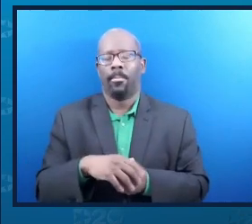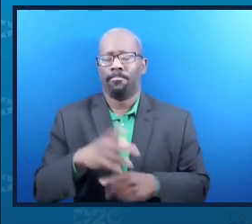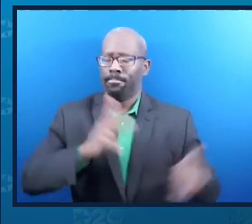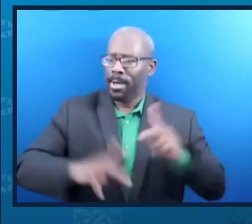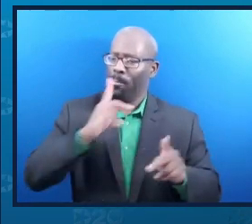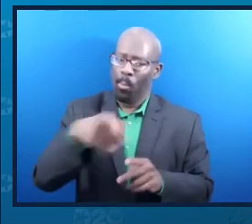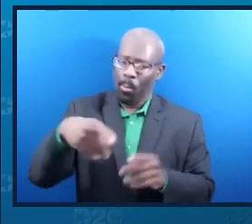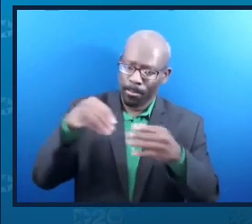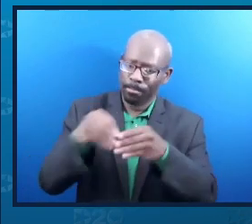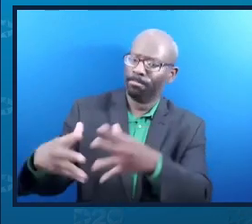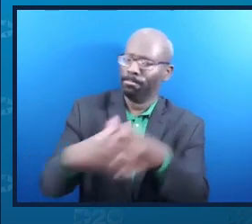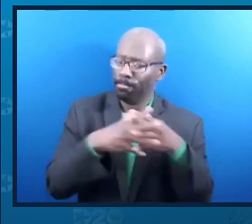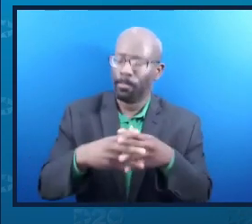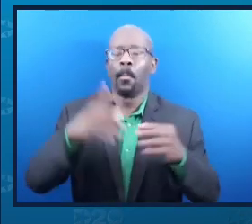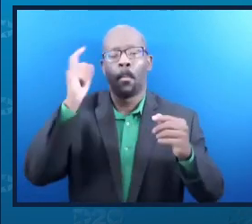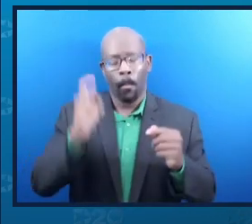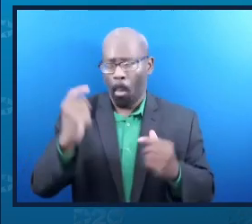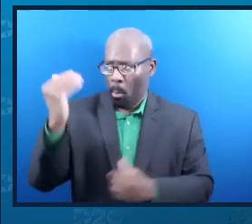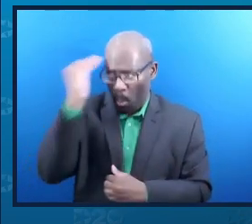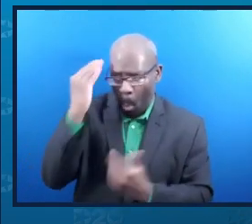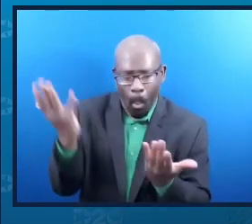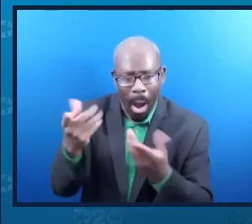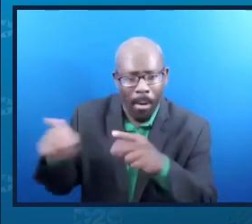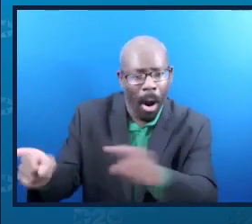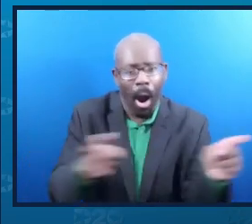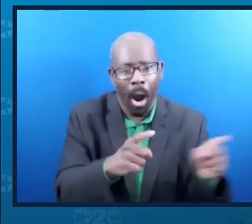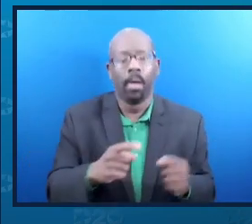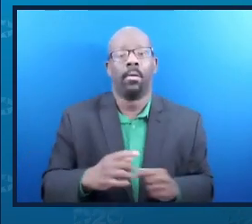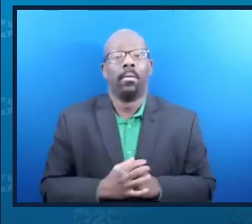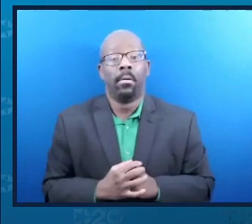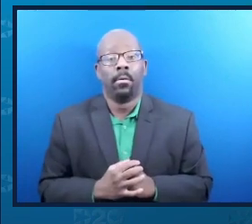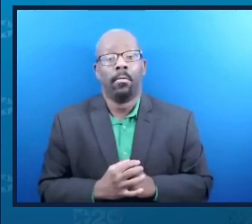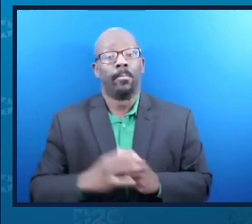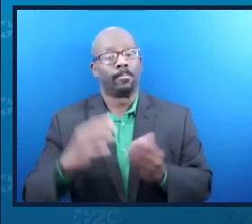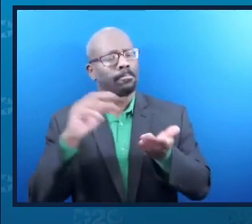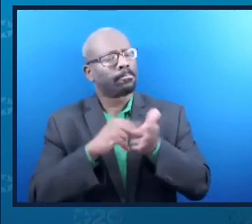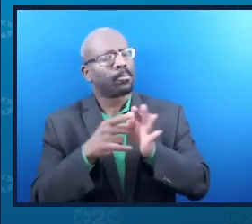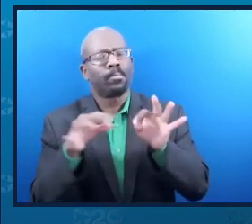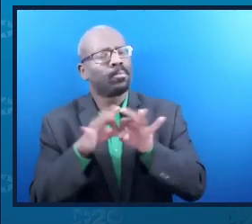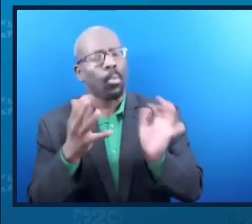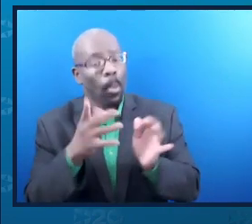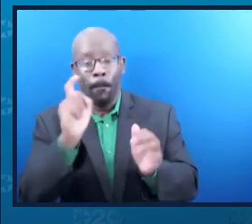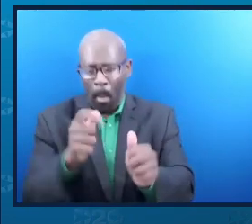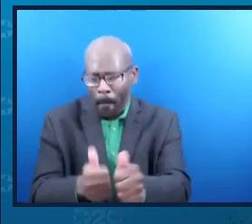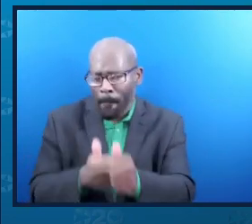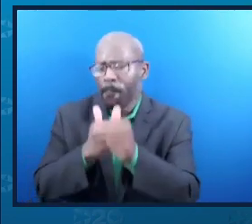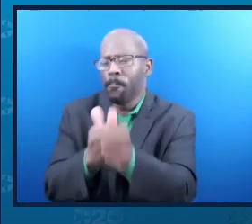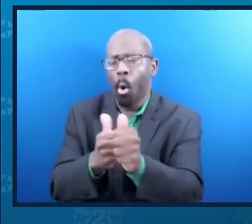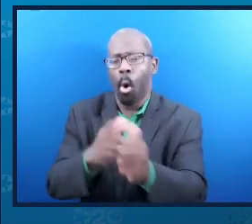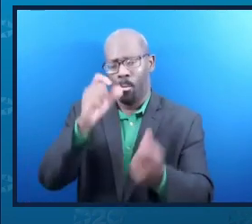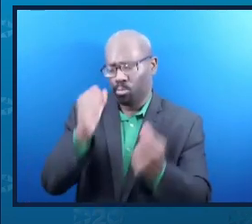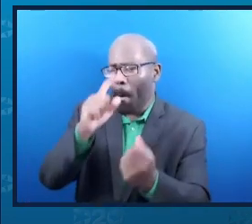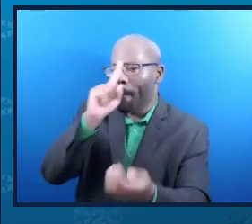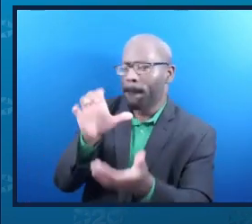AS CITIZENS, TO MAKE SURE THAT THE BASIC TENANTS OF OUR DEMOCRACY ENDURE.